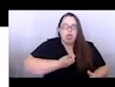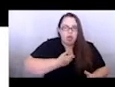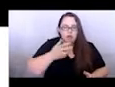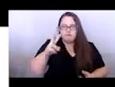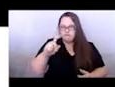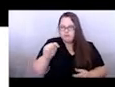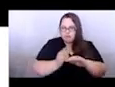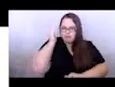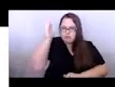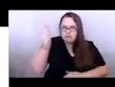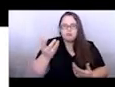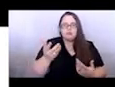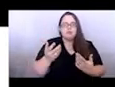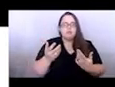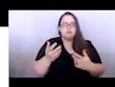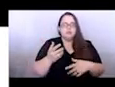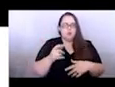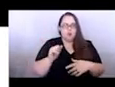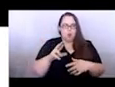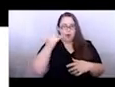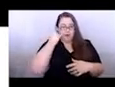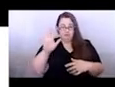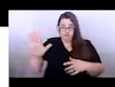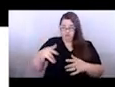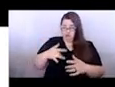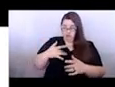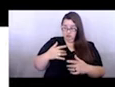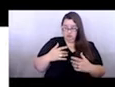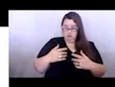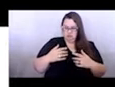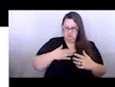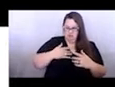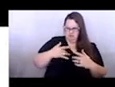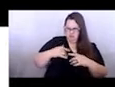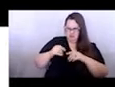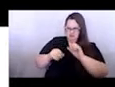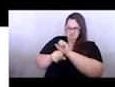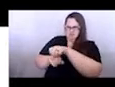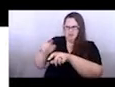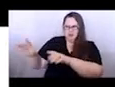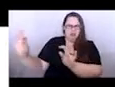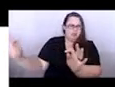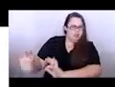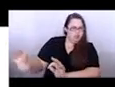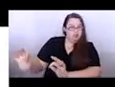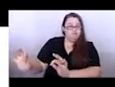or you minimize the impact of something or someone's feelings. And examples of material boundary violations include